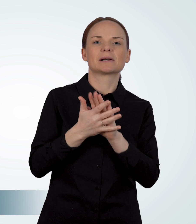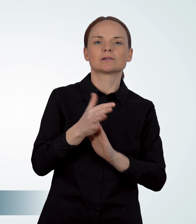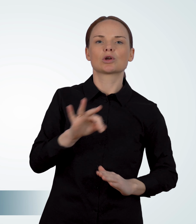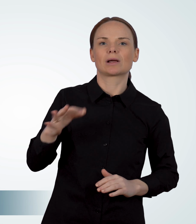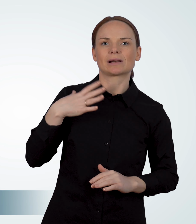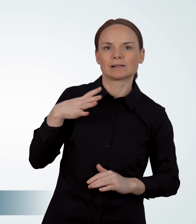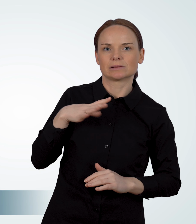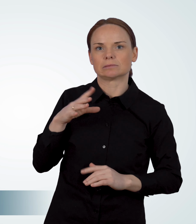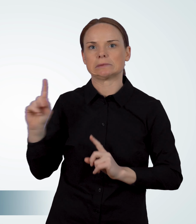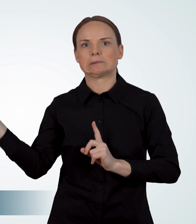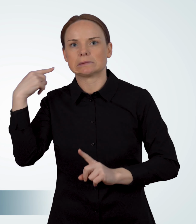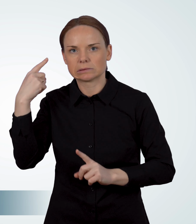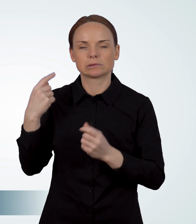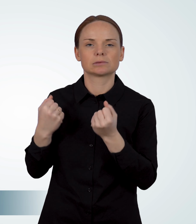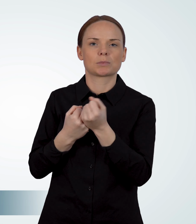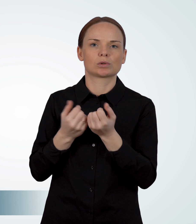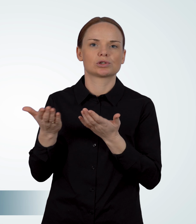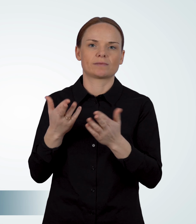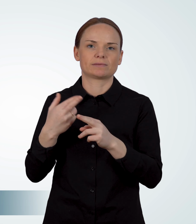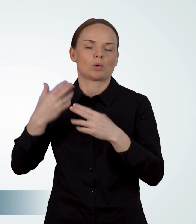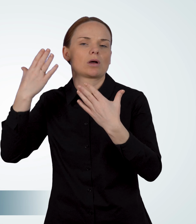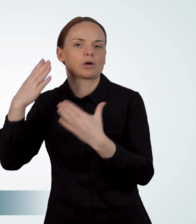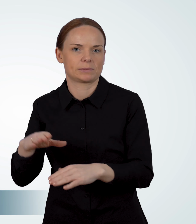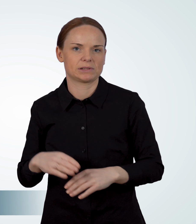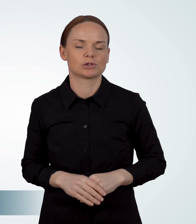without the need to get support services for accommodation.